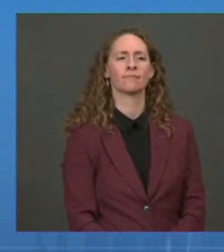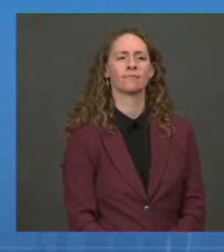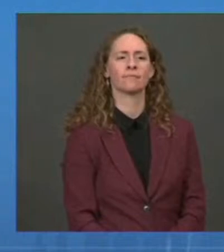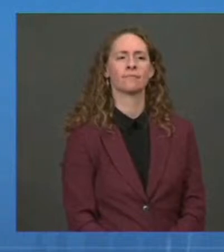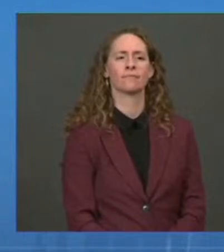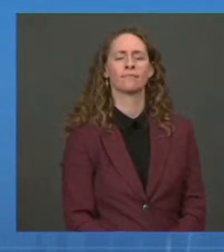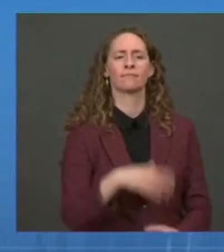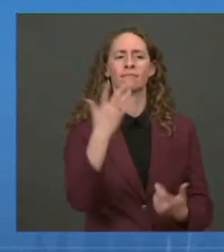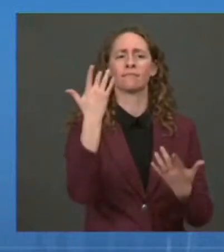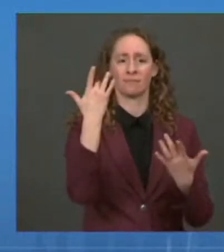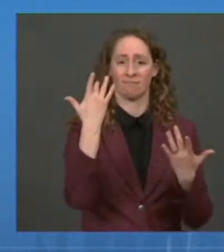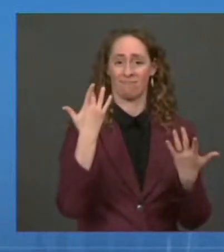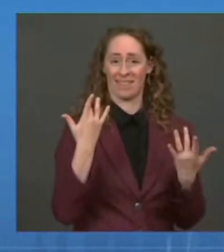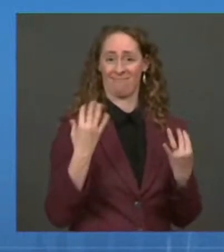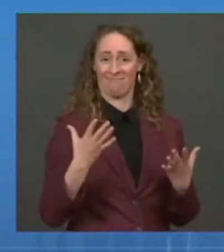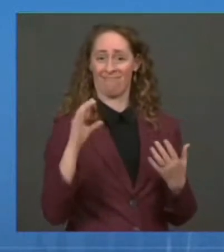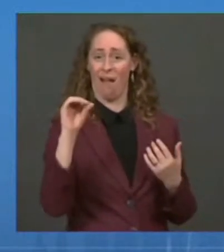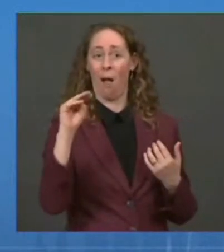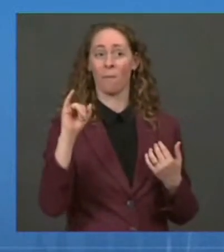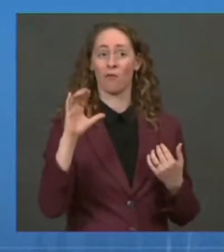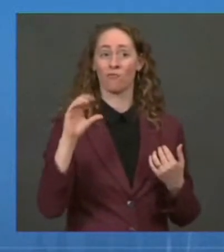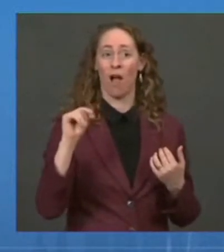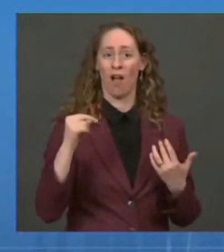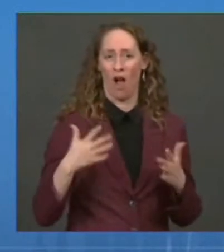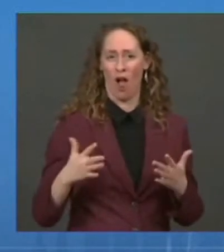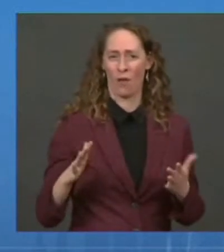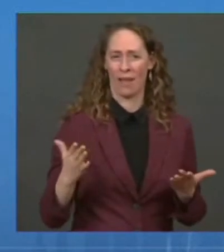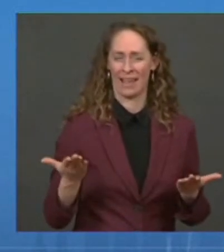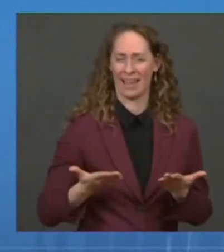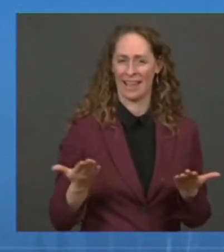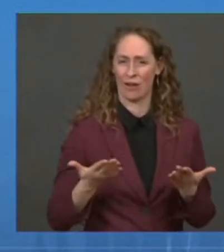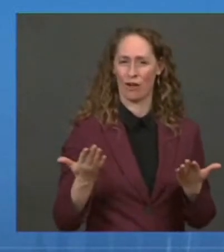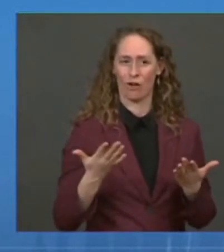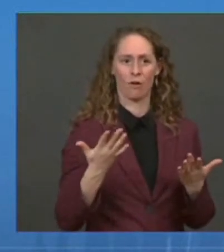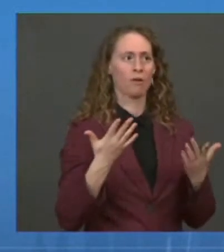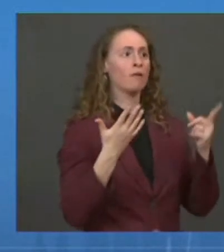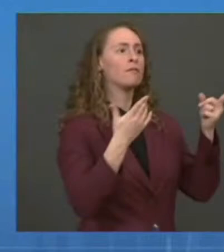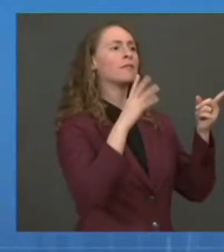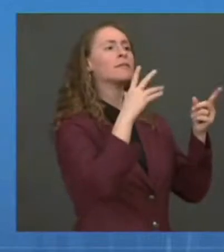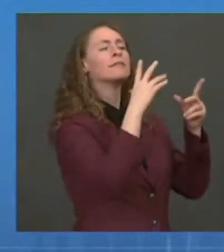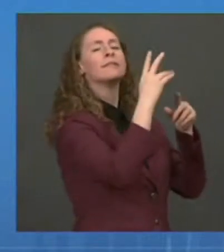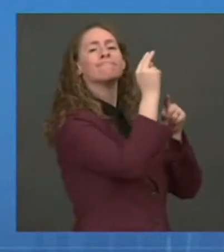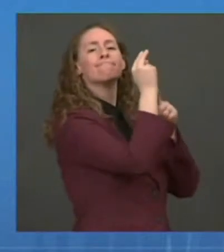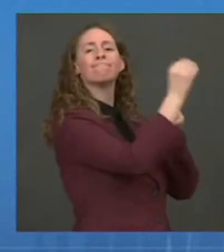HERE BEFORE THE RESTRICTIONS ON THE AFRICAN COUNTRIES WERE PUT